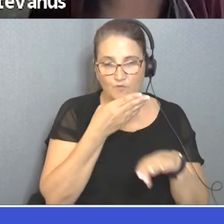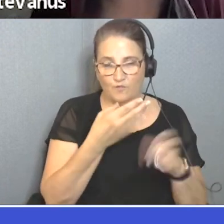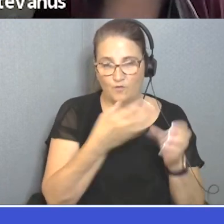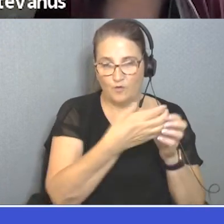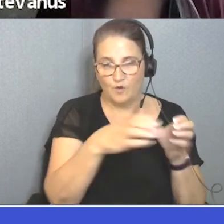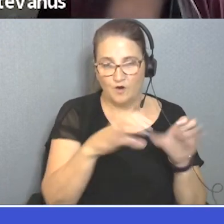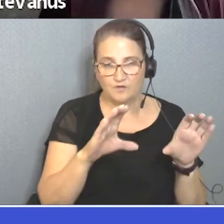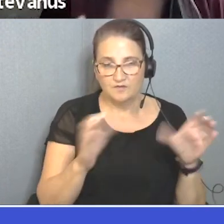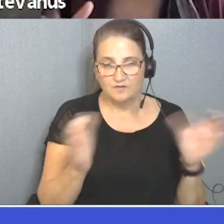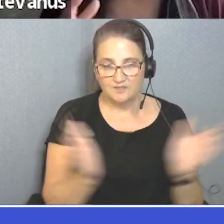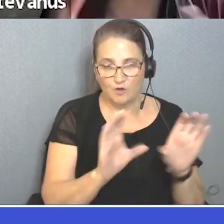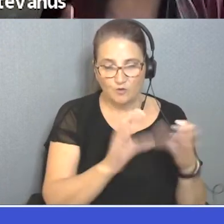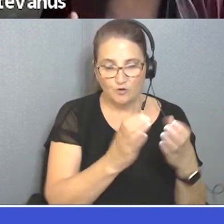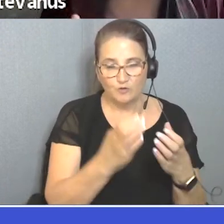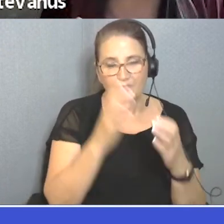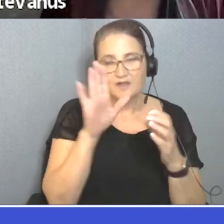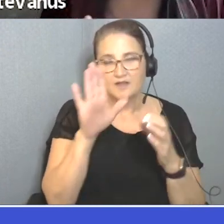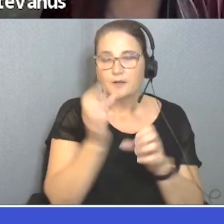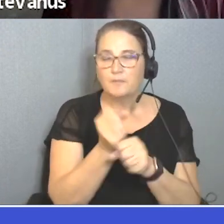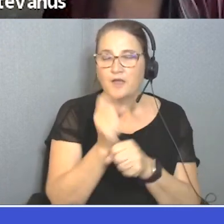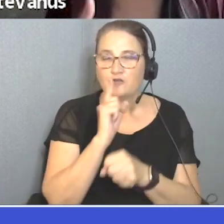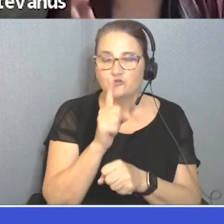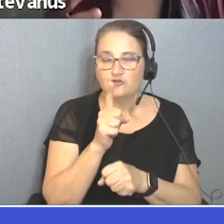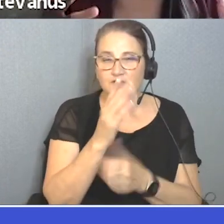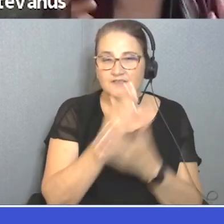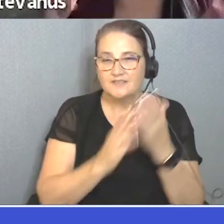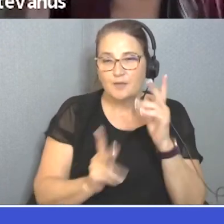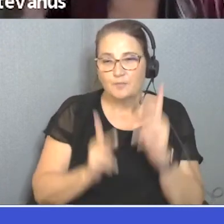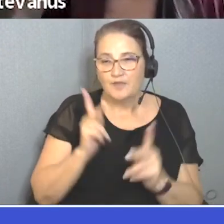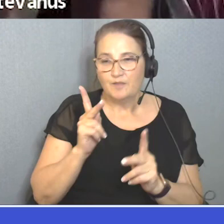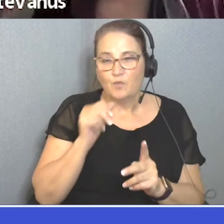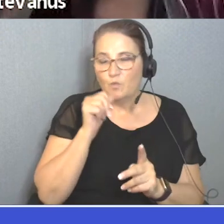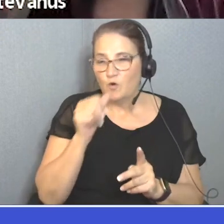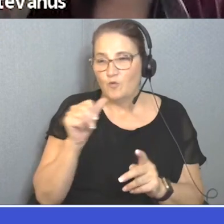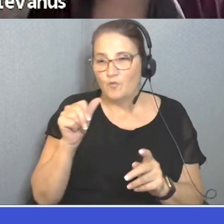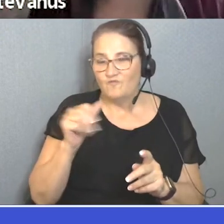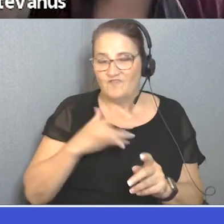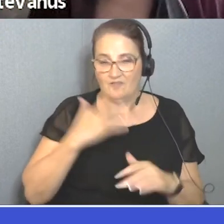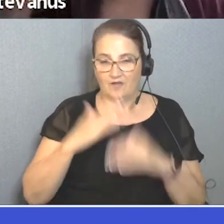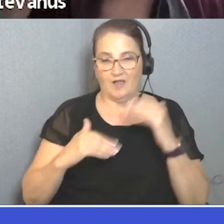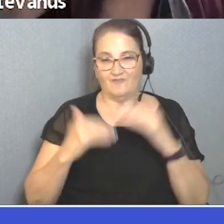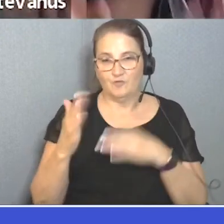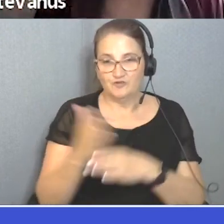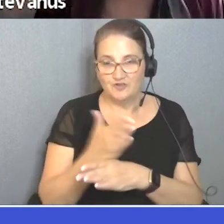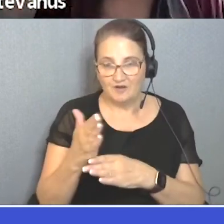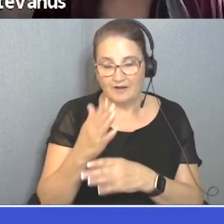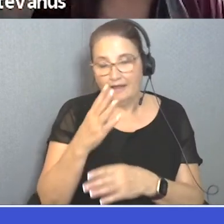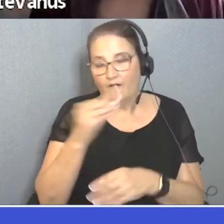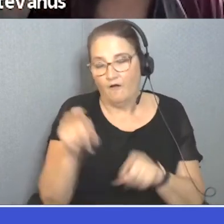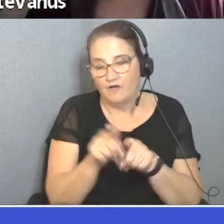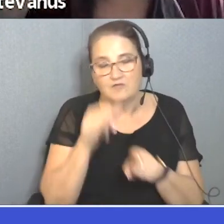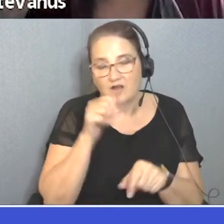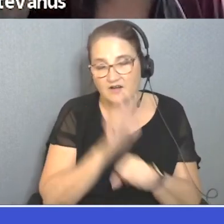As we go into the small groups, I want to honor that not everyone might feel comfortable -- one, you won't have time to share